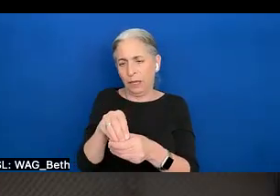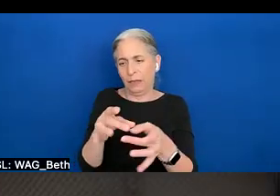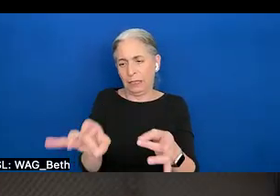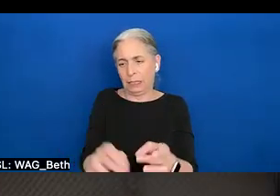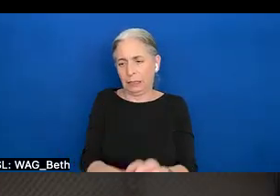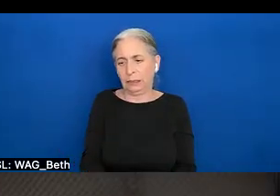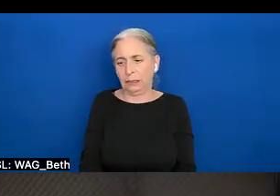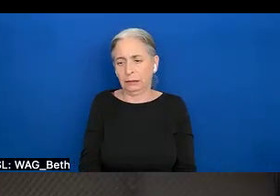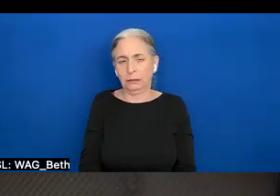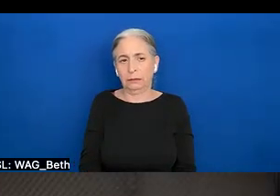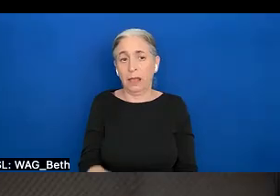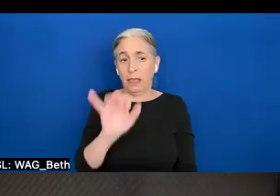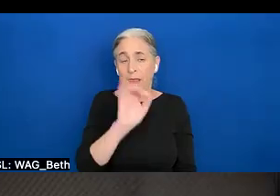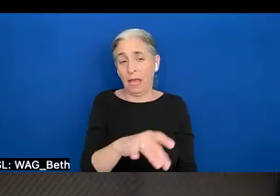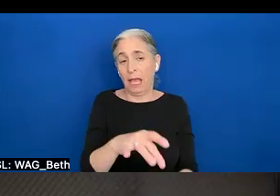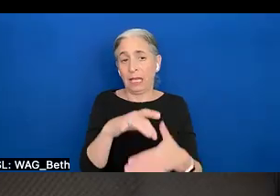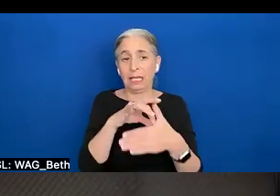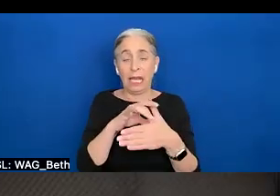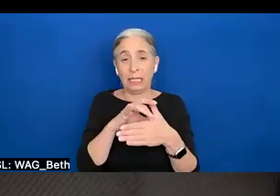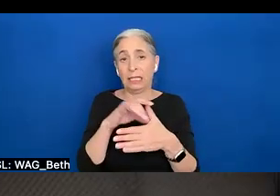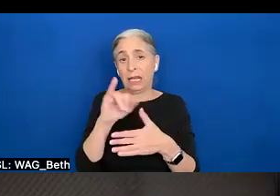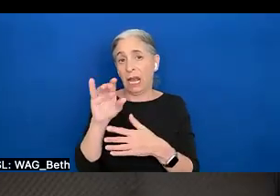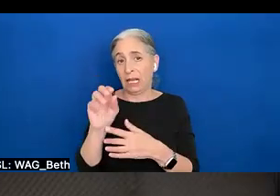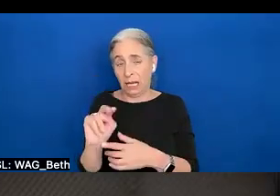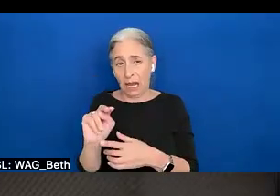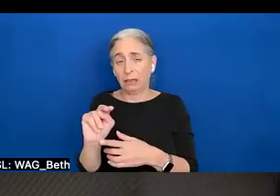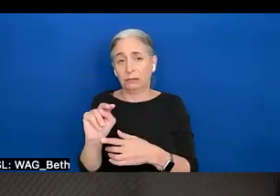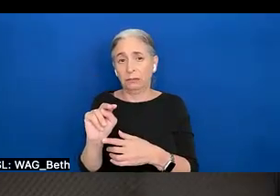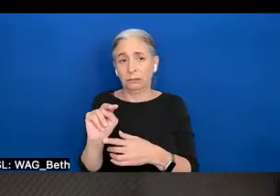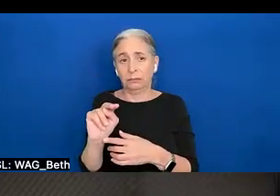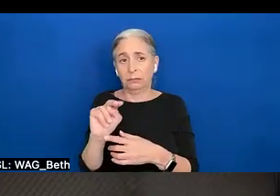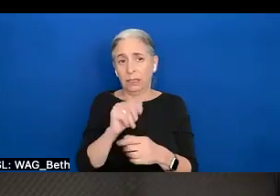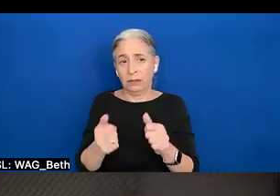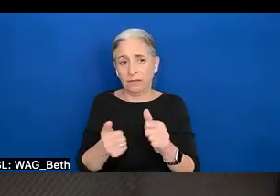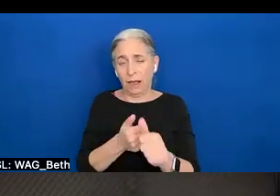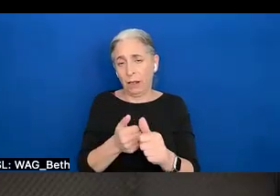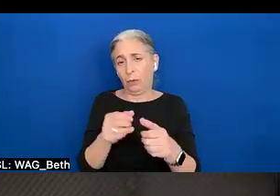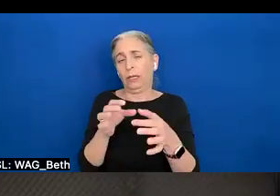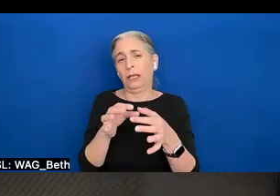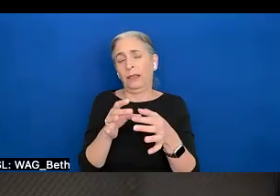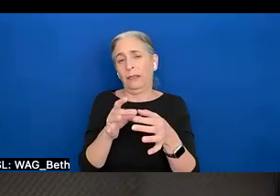And that content, that icon, is following the text and